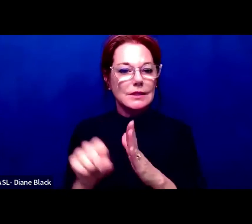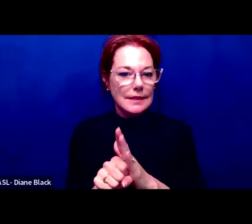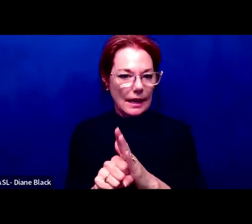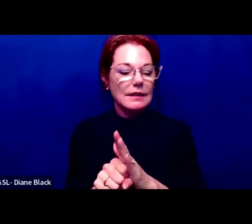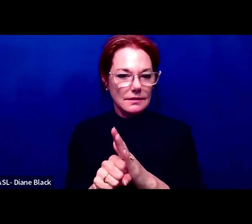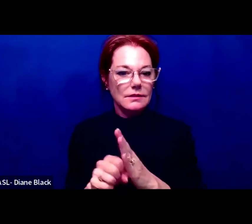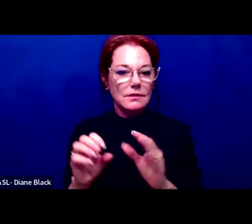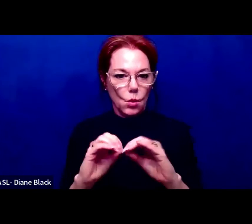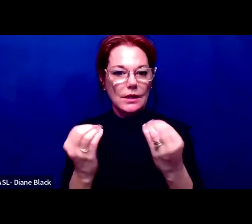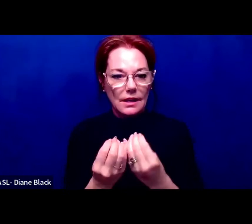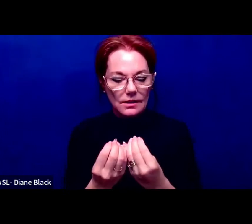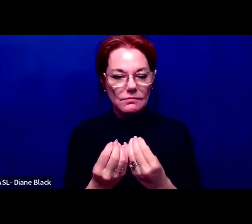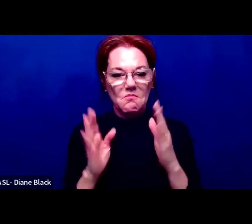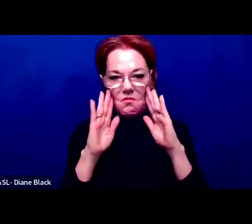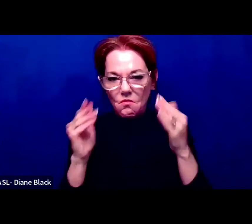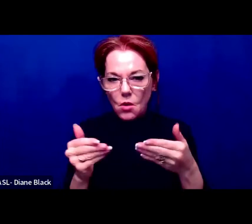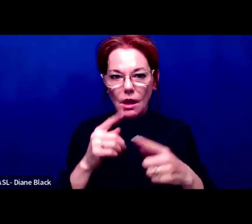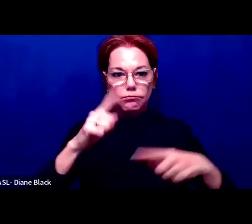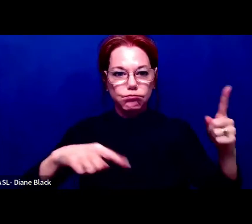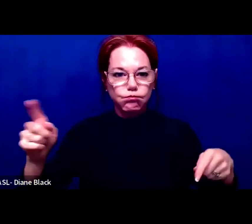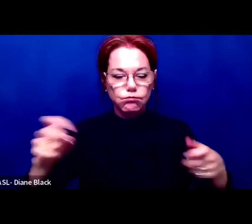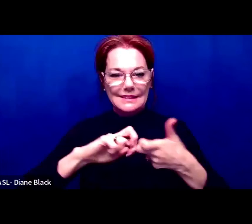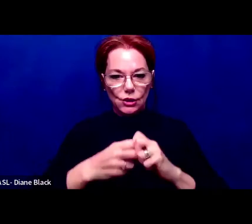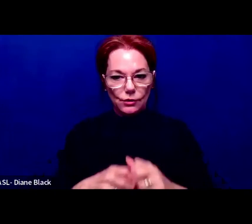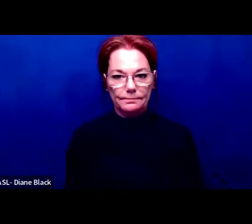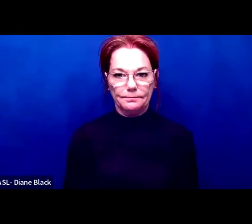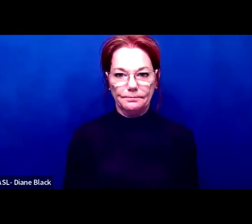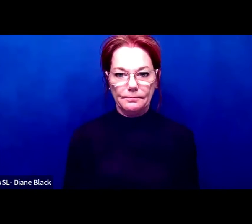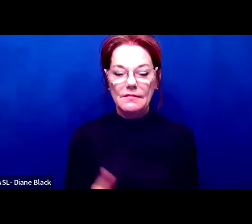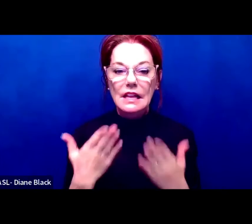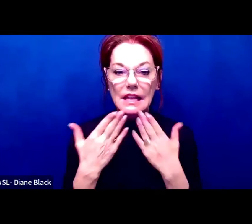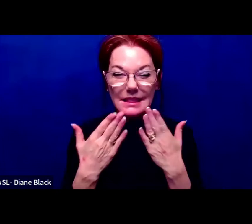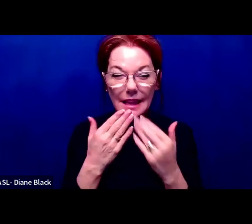range of issues. And thank each of you, who are here today,